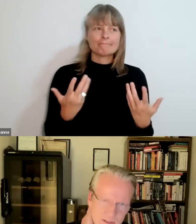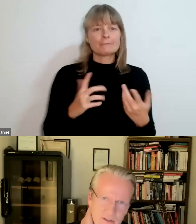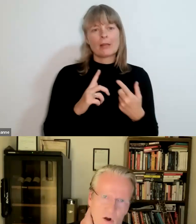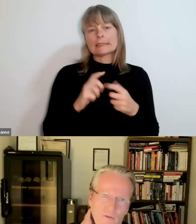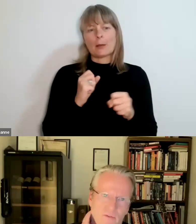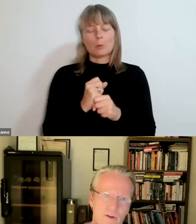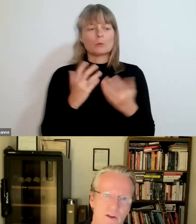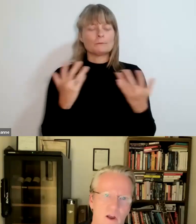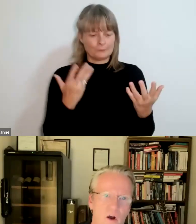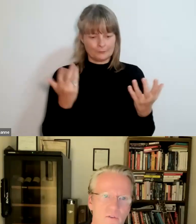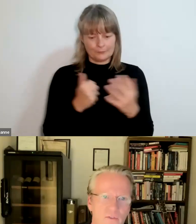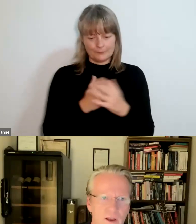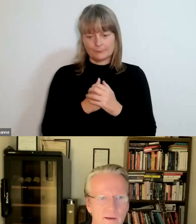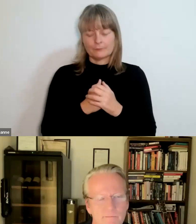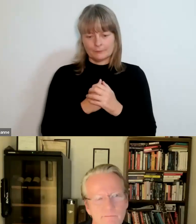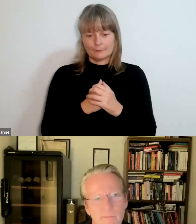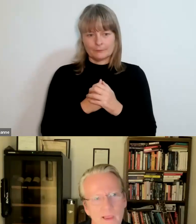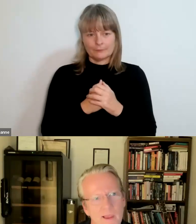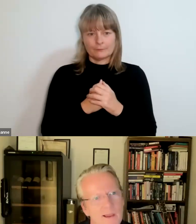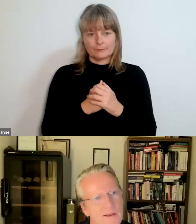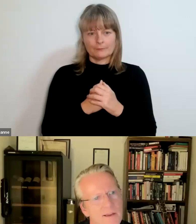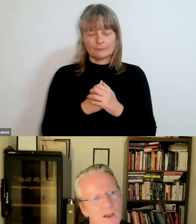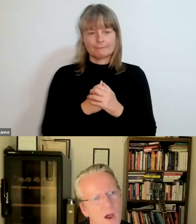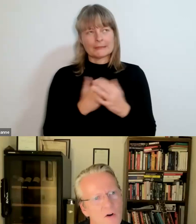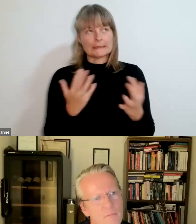to education, and for example